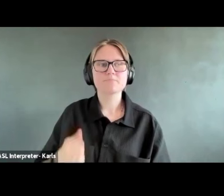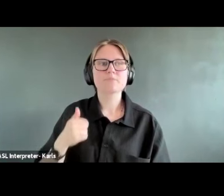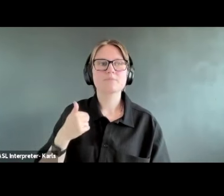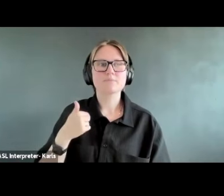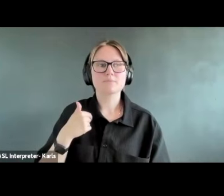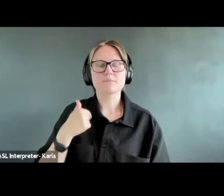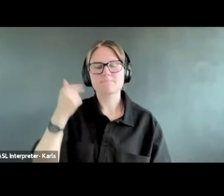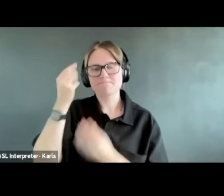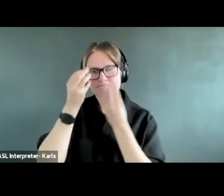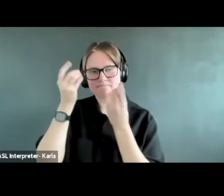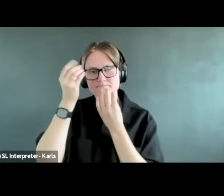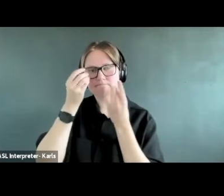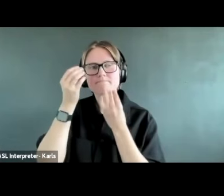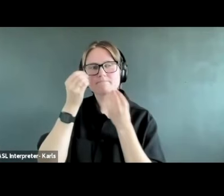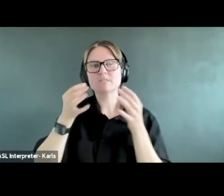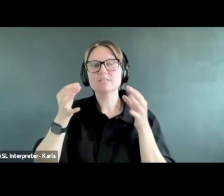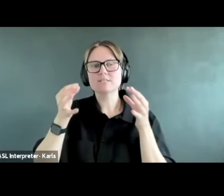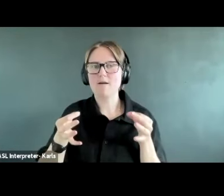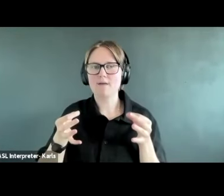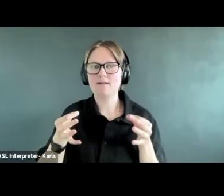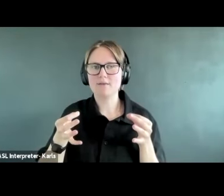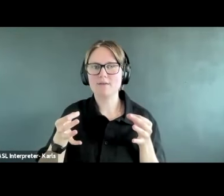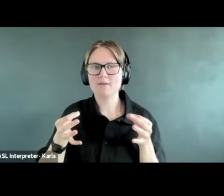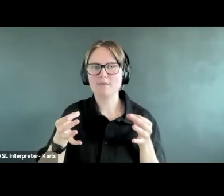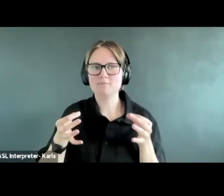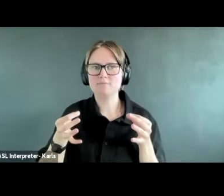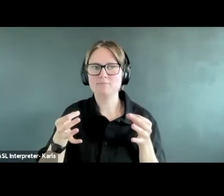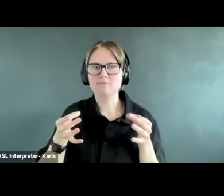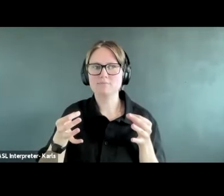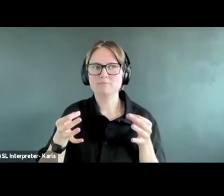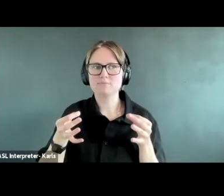really wanted to like I still felt this really deep